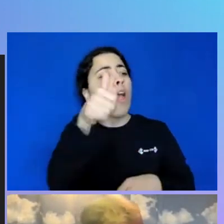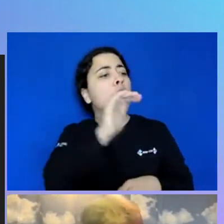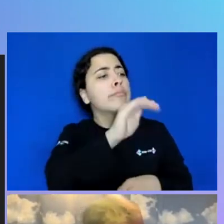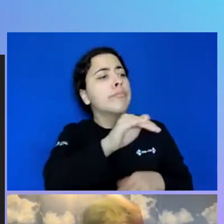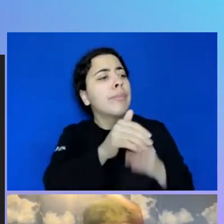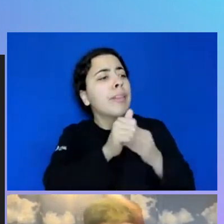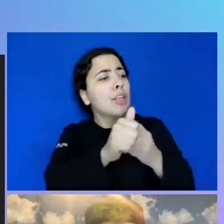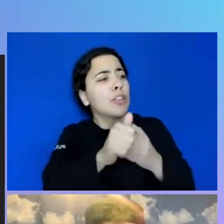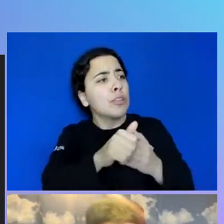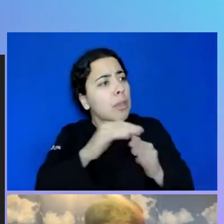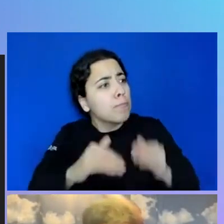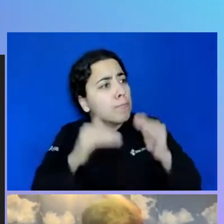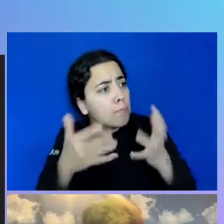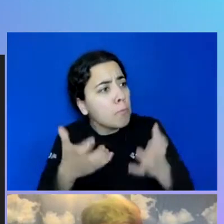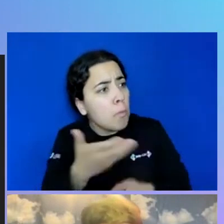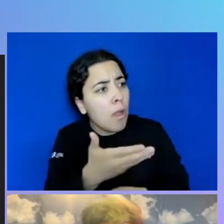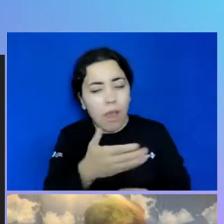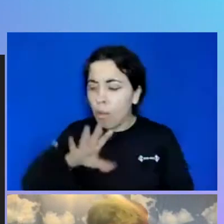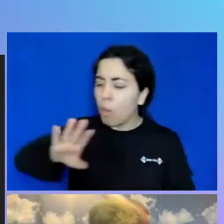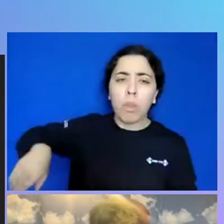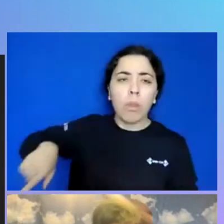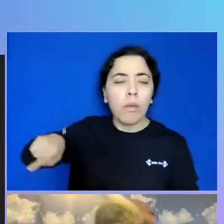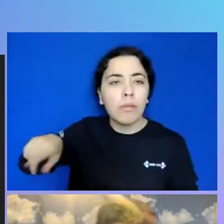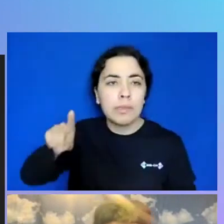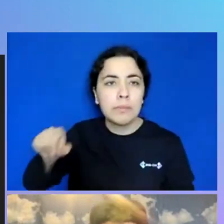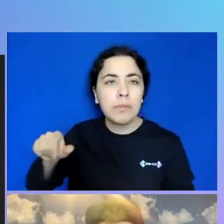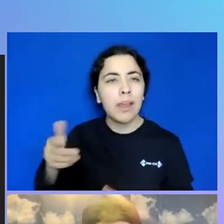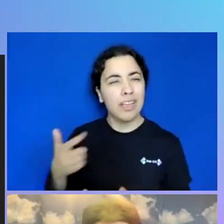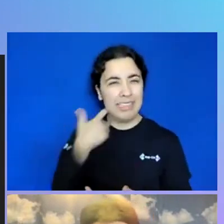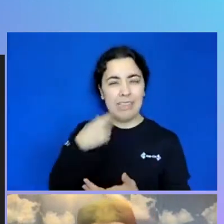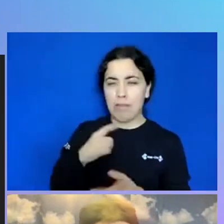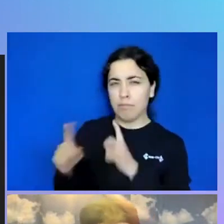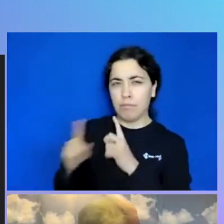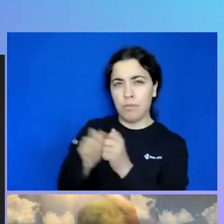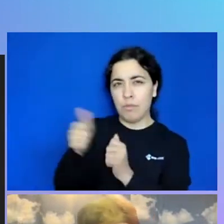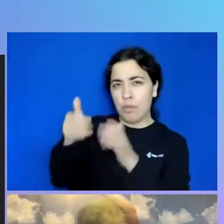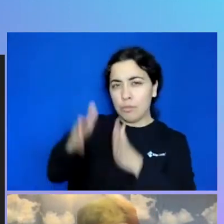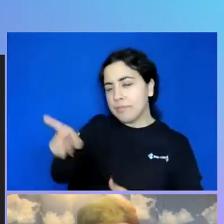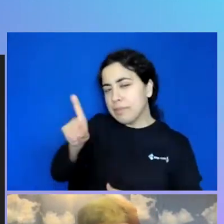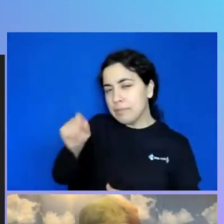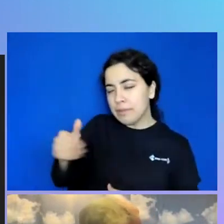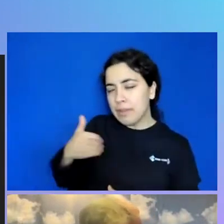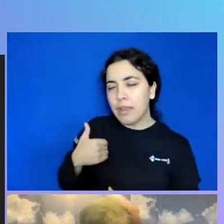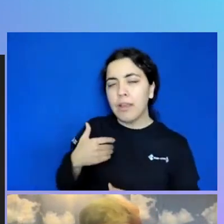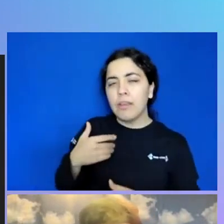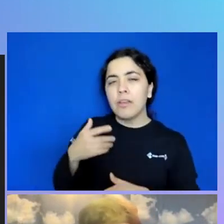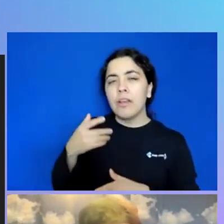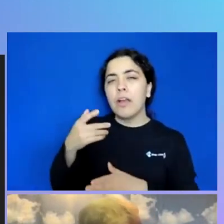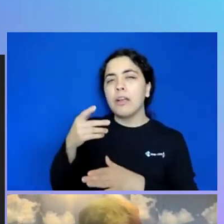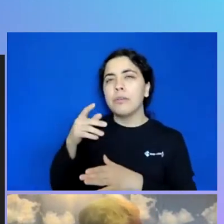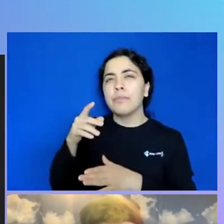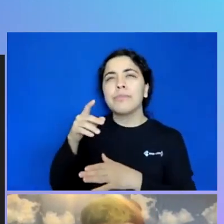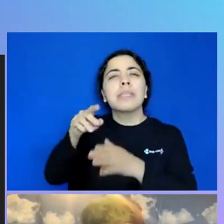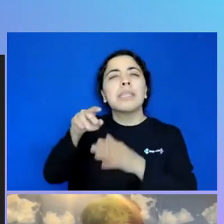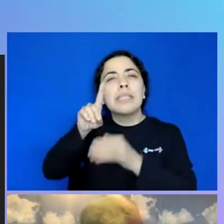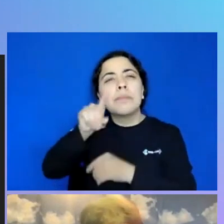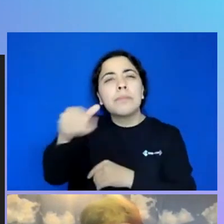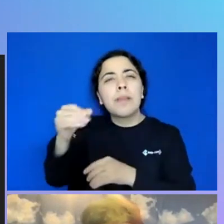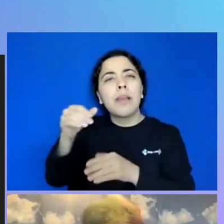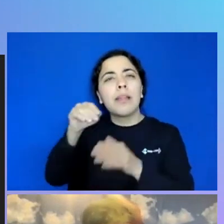with some disability and accessibility professionals in